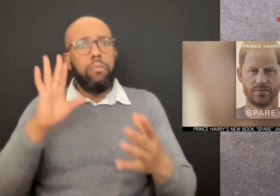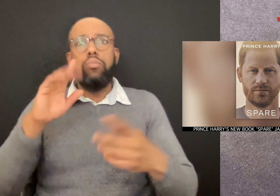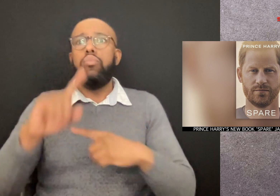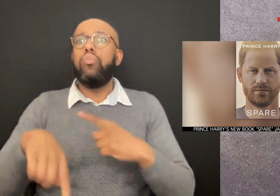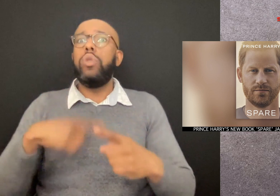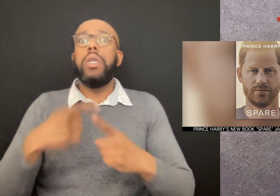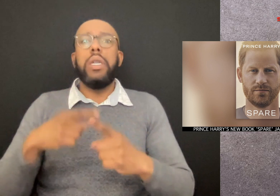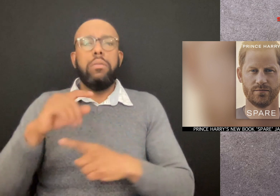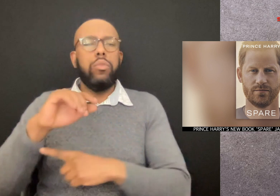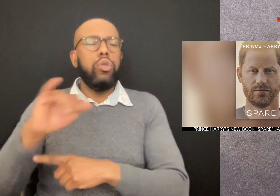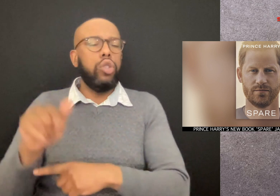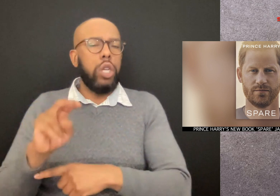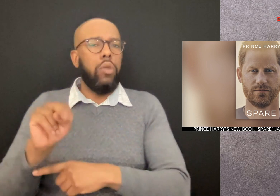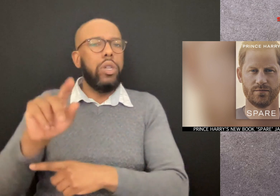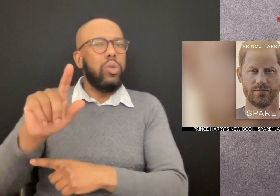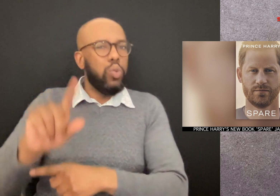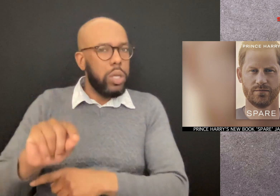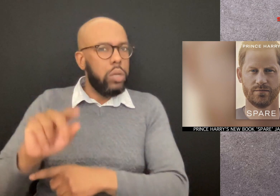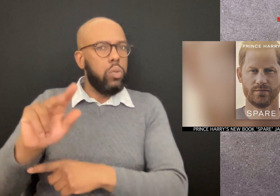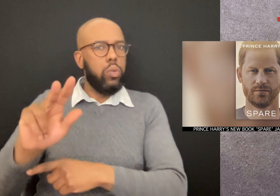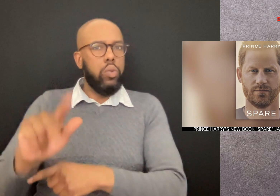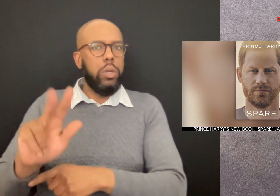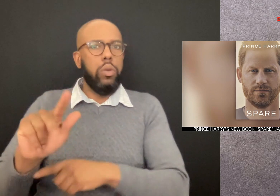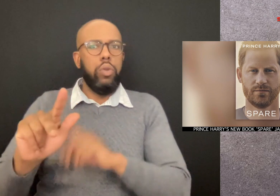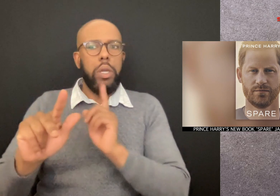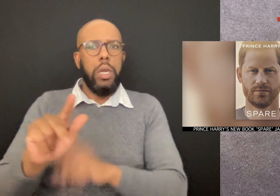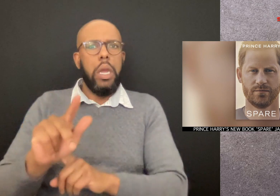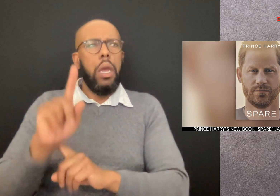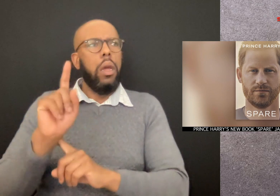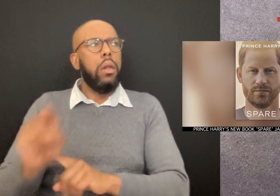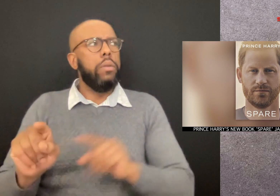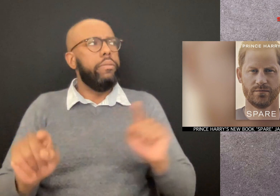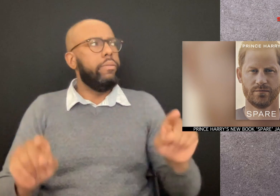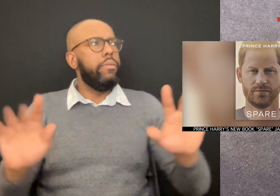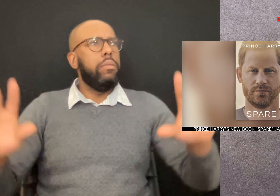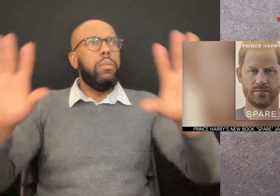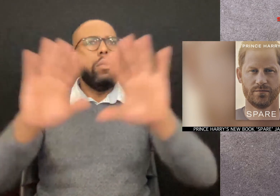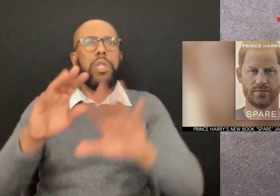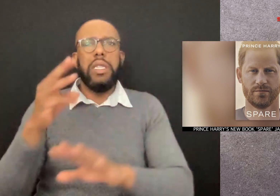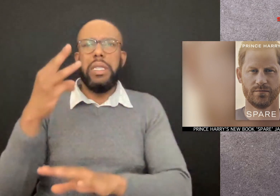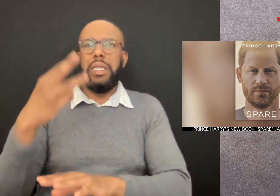The book will be released. January 23rd in 16 different languages worldwide